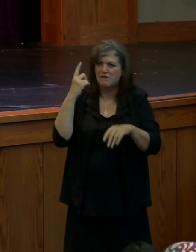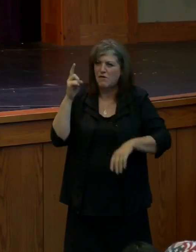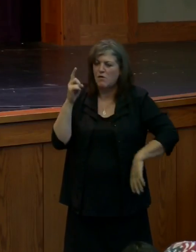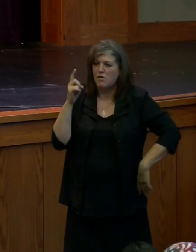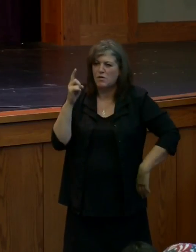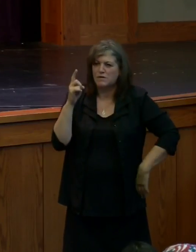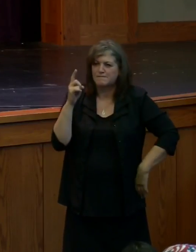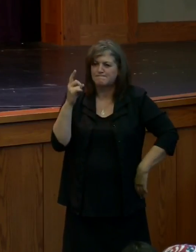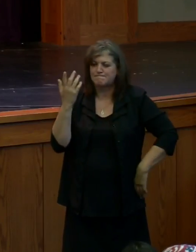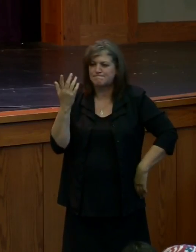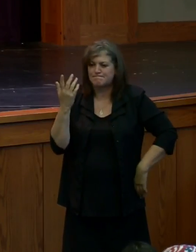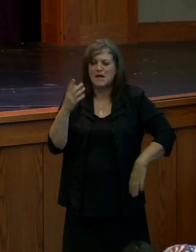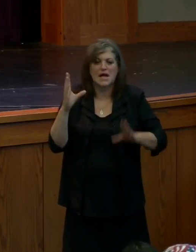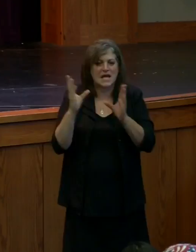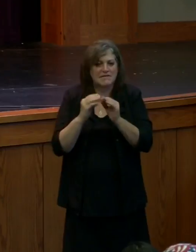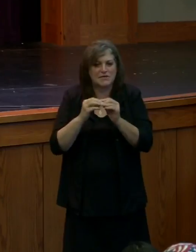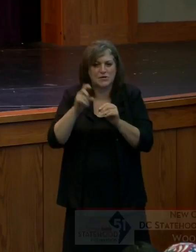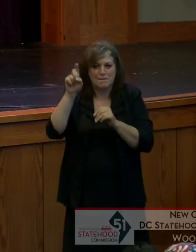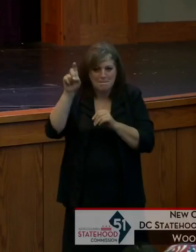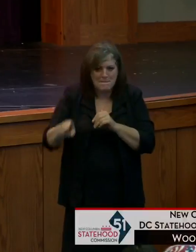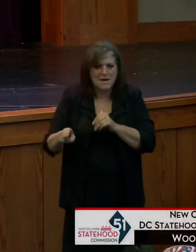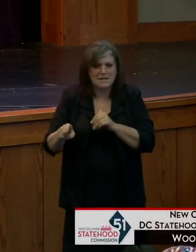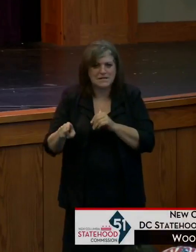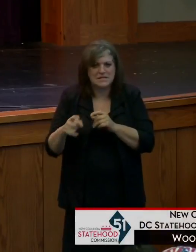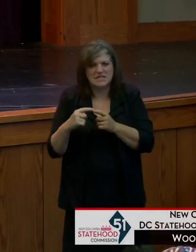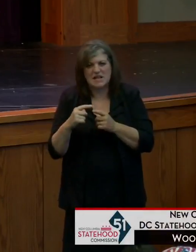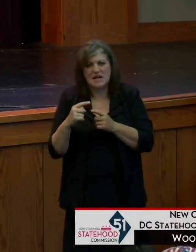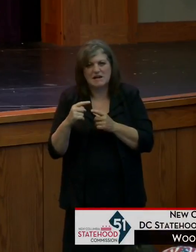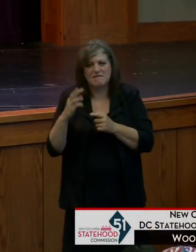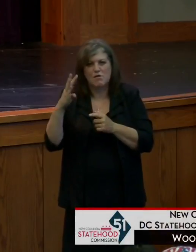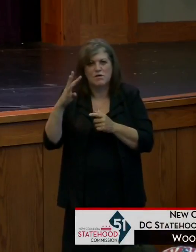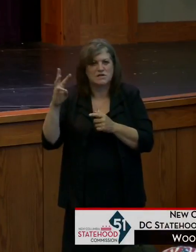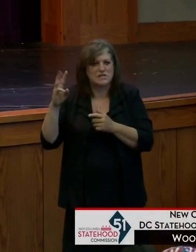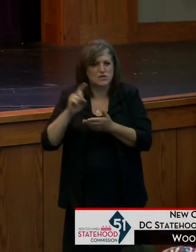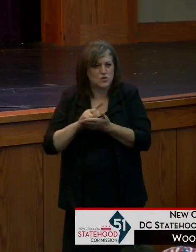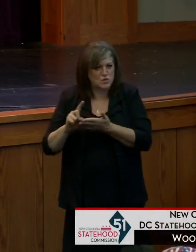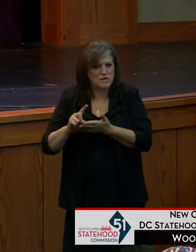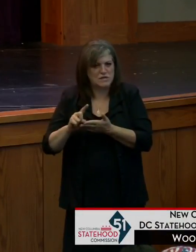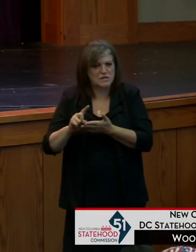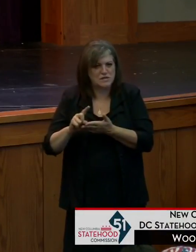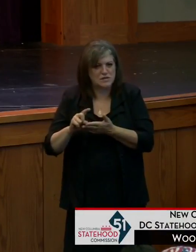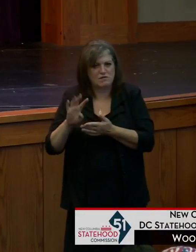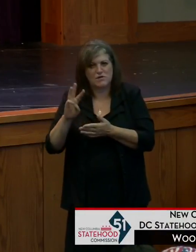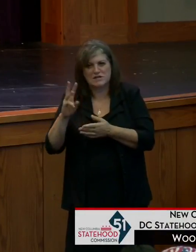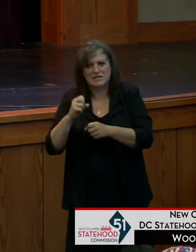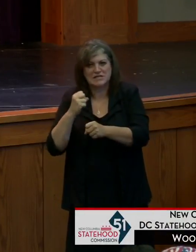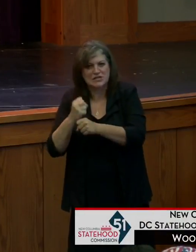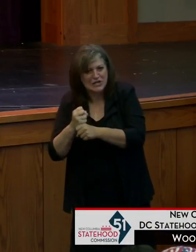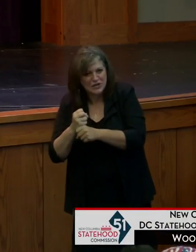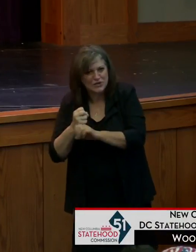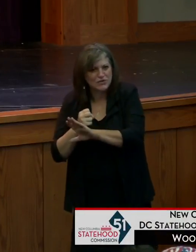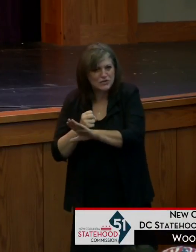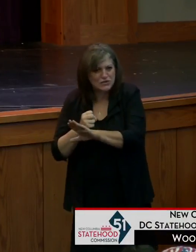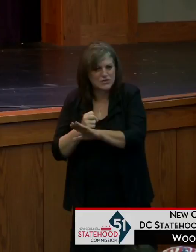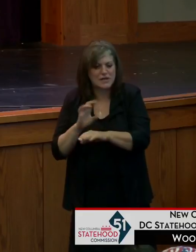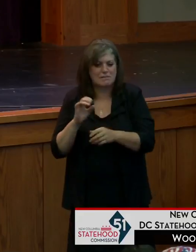CONSTITUTIONAL CONVENTION AND SAY FOUR TO SIX WEEKS THAT WOULD FOUR TO SIX YEARS WHICH WOULD GIVE US TWO ELECTIONS AND THE